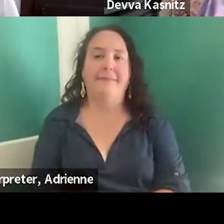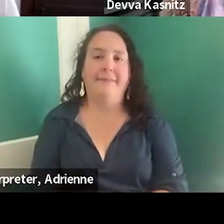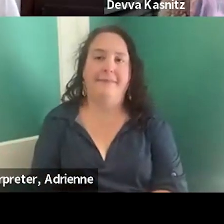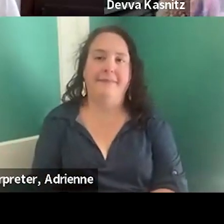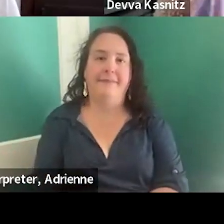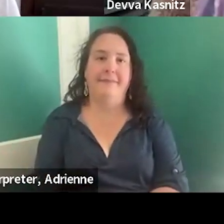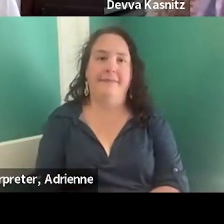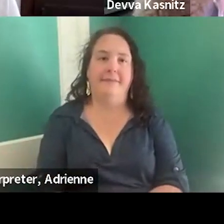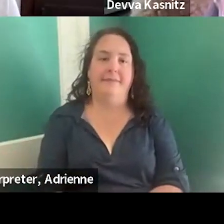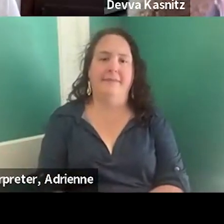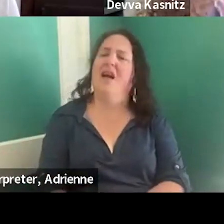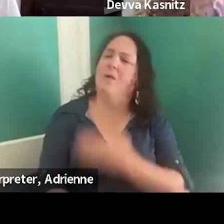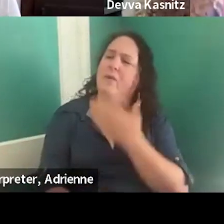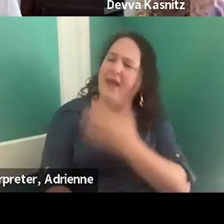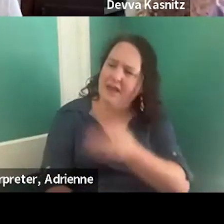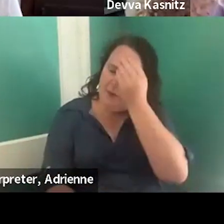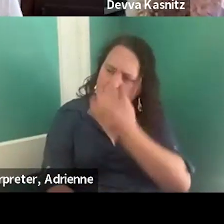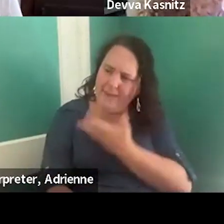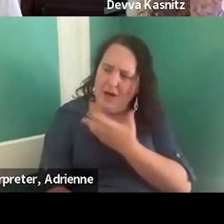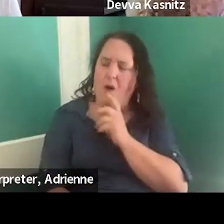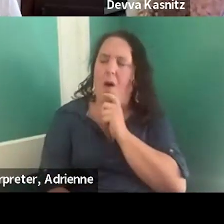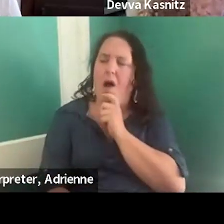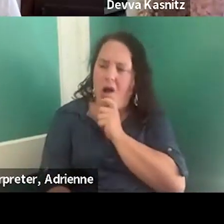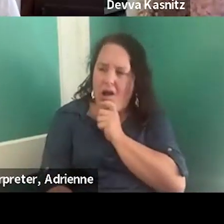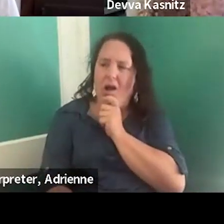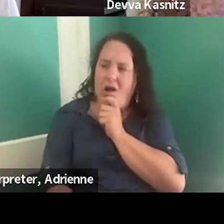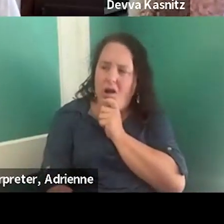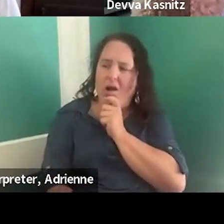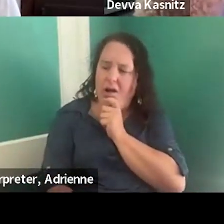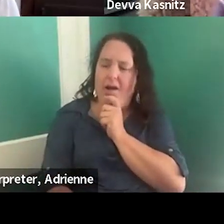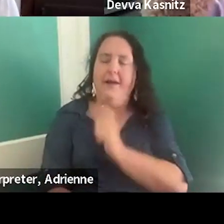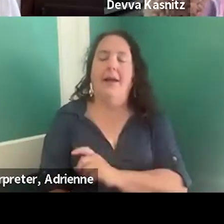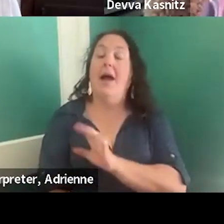Thank you for sharing that. I have another question here that I